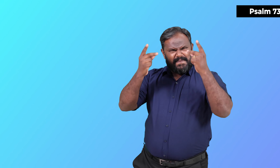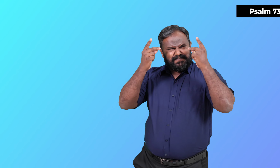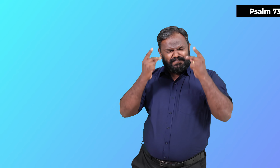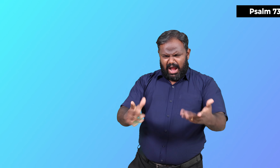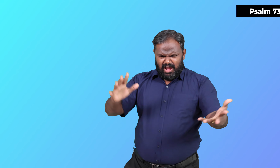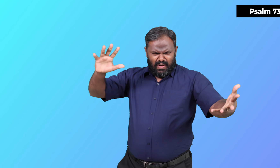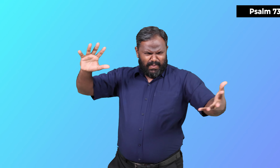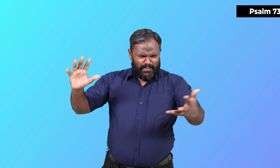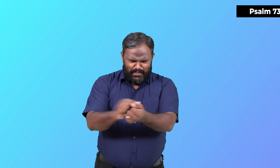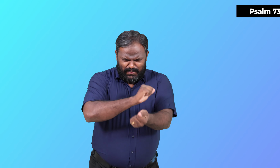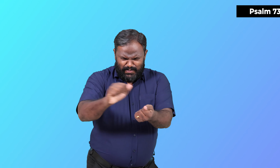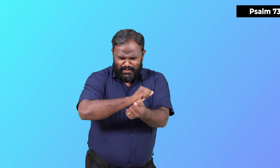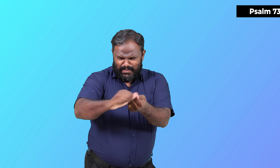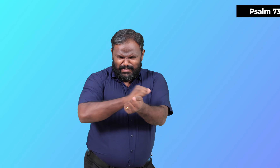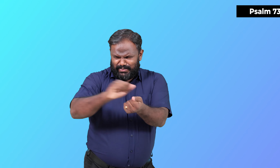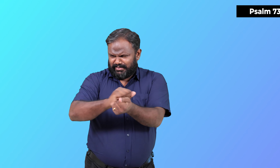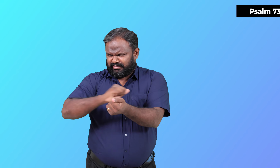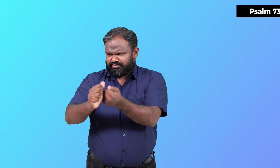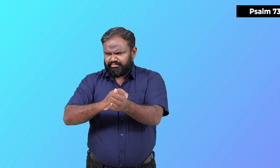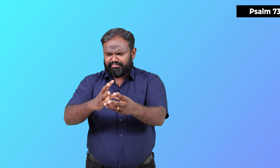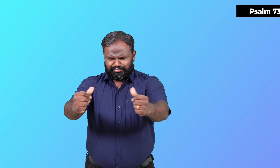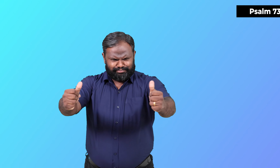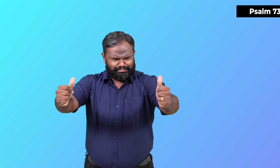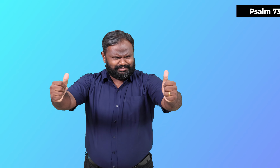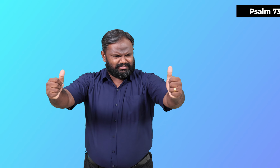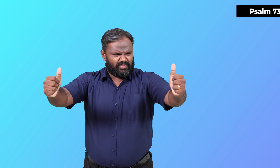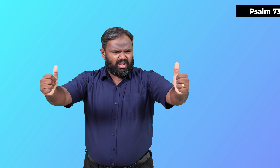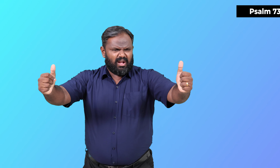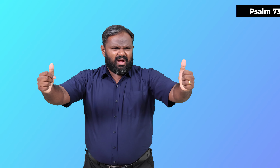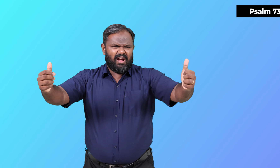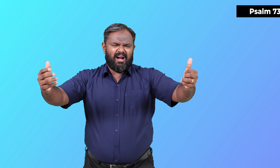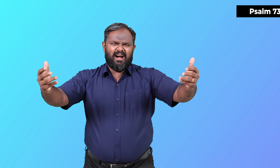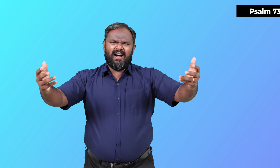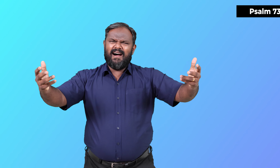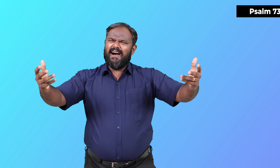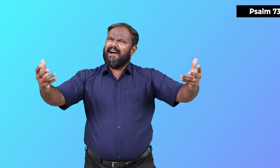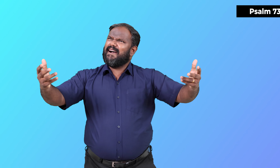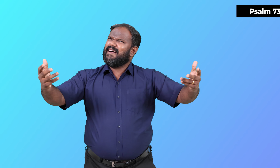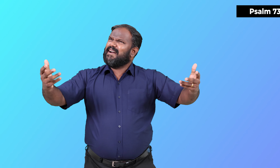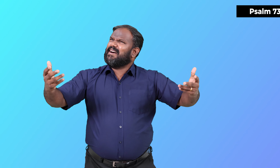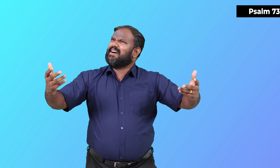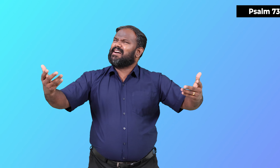Trouble can come suddenly, and they will be ruined. Terrible things can happen to them, and they will be finished.